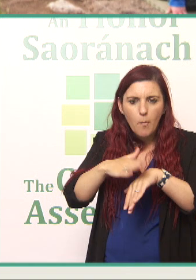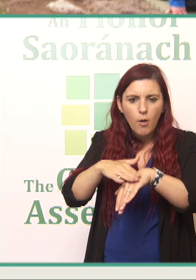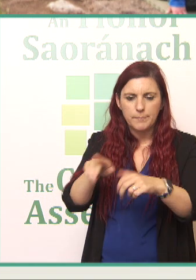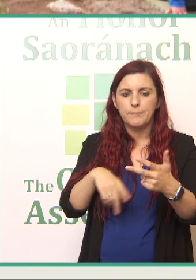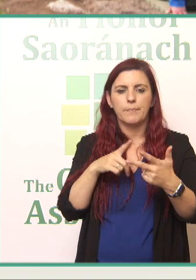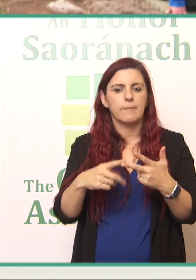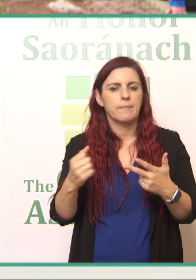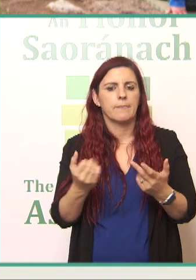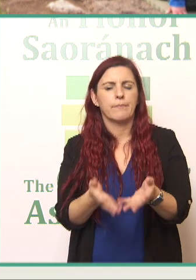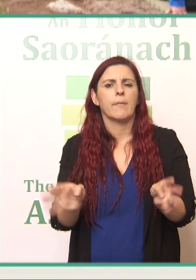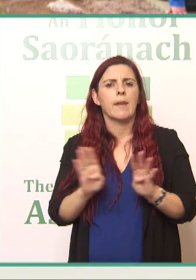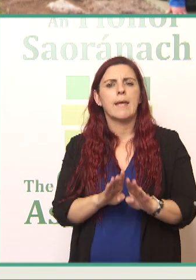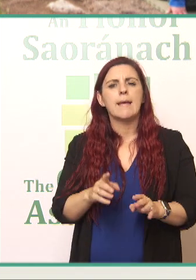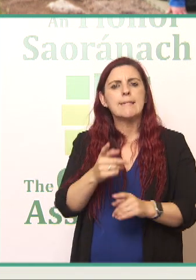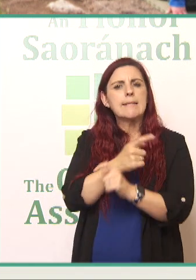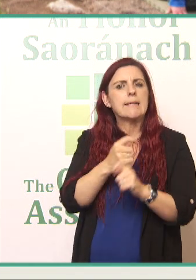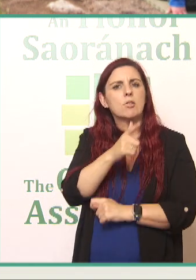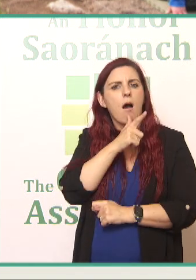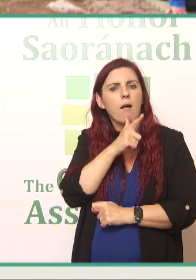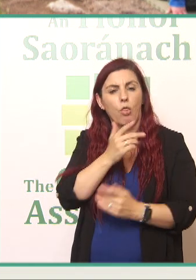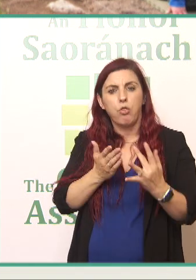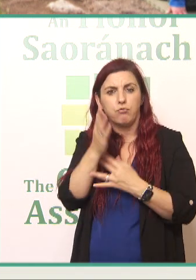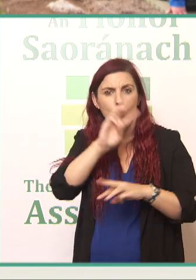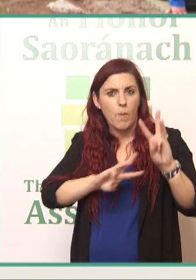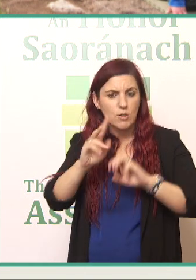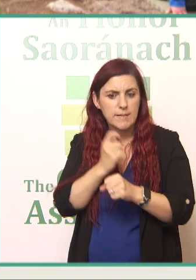have something called t-talks right through the winter in tuber Hall we put on a cup of